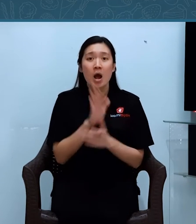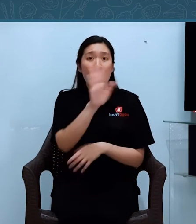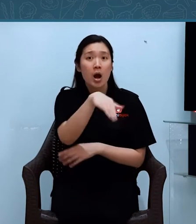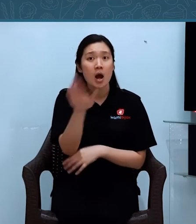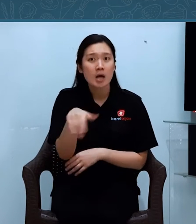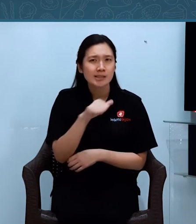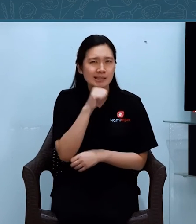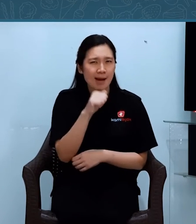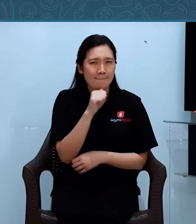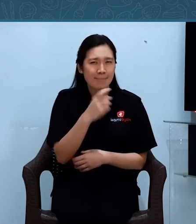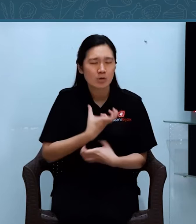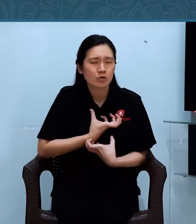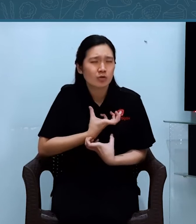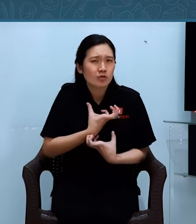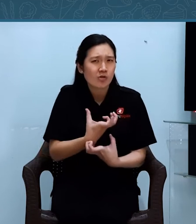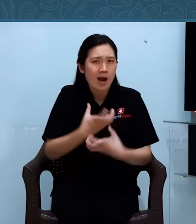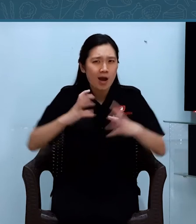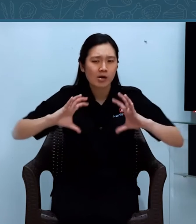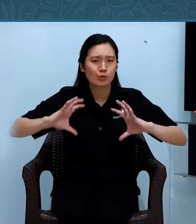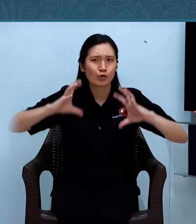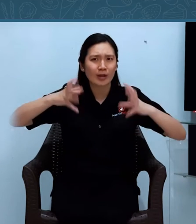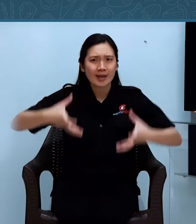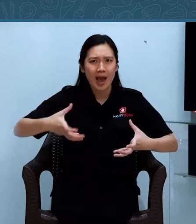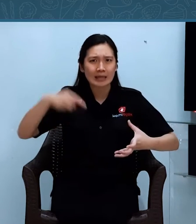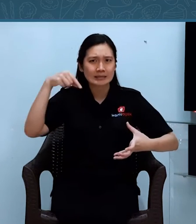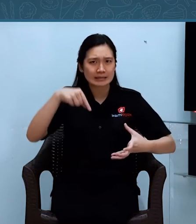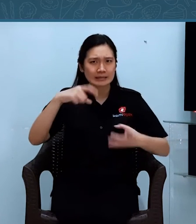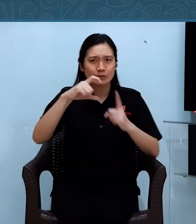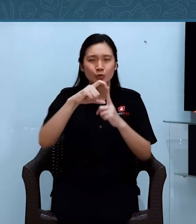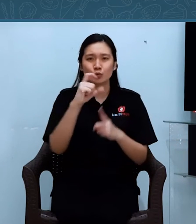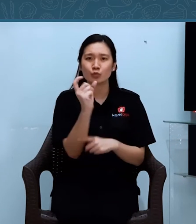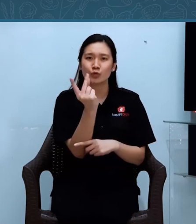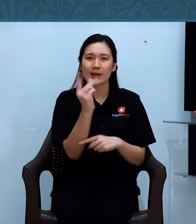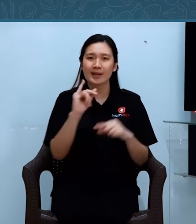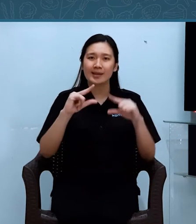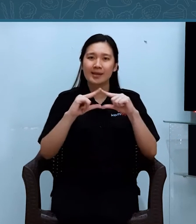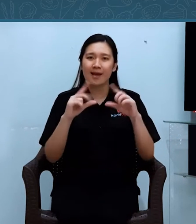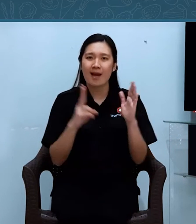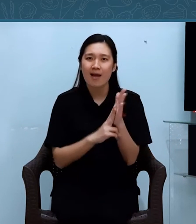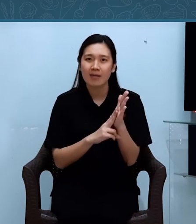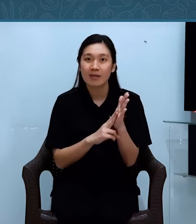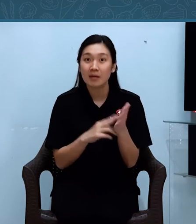Who likes durian?